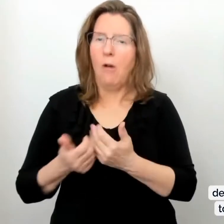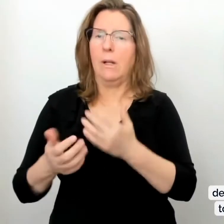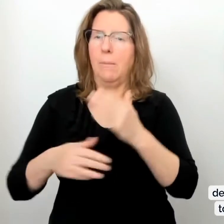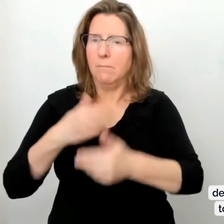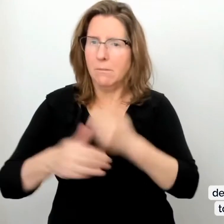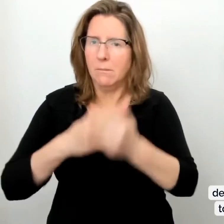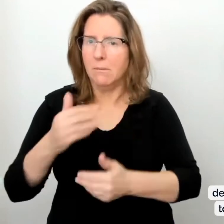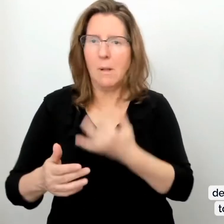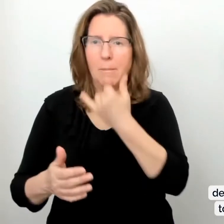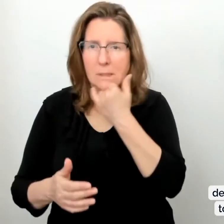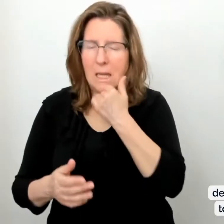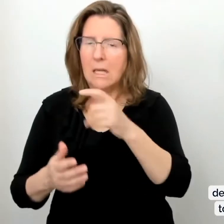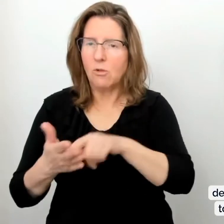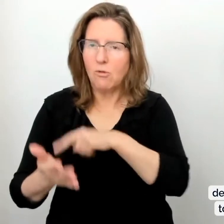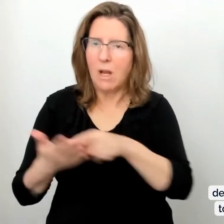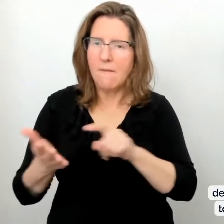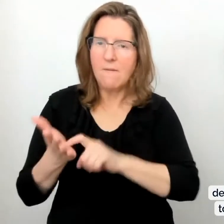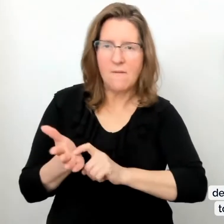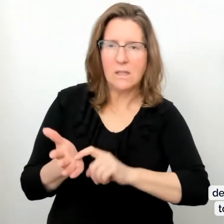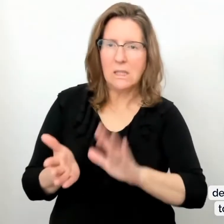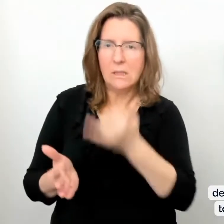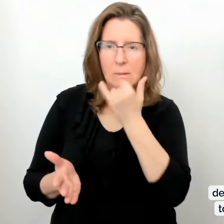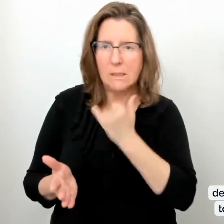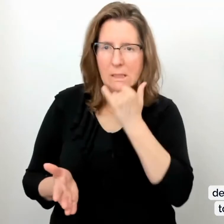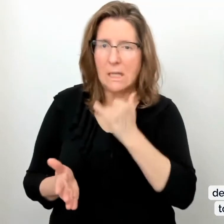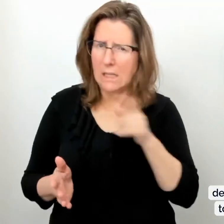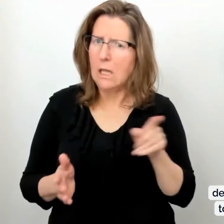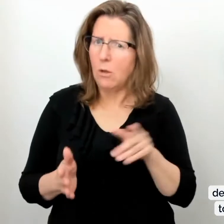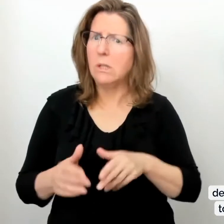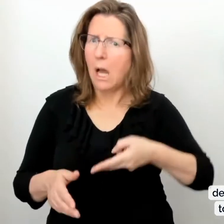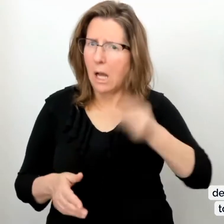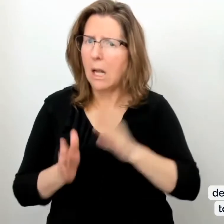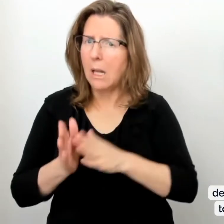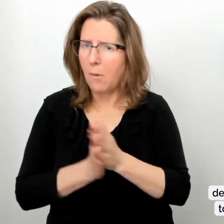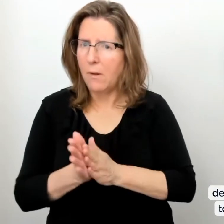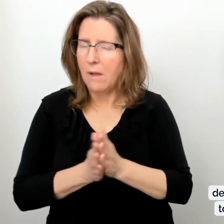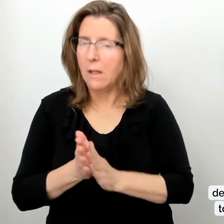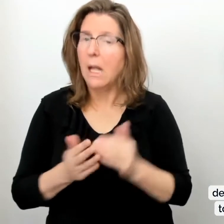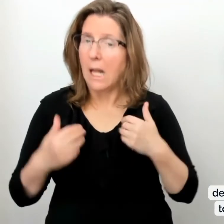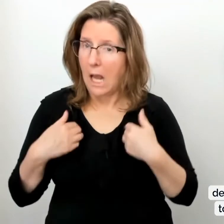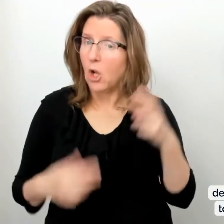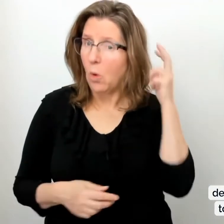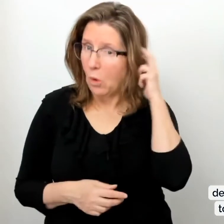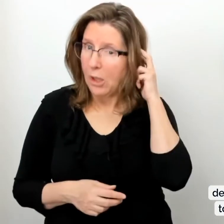But he had to self-monitor, and self-correct in order to get to that stage. He was highly motivated.